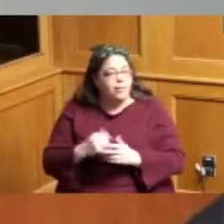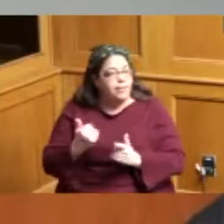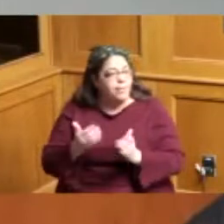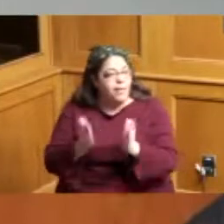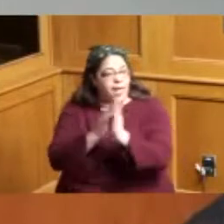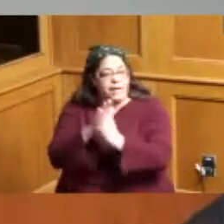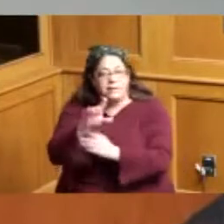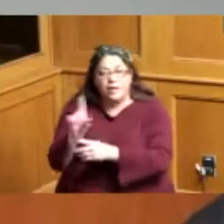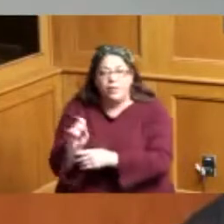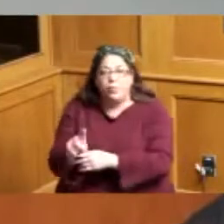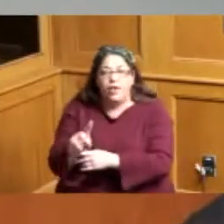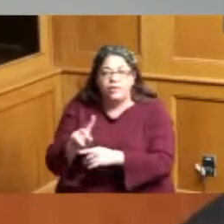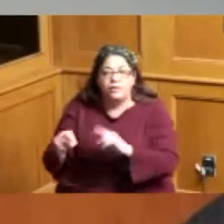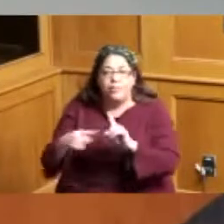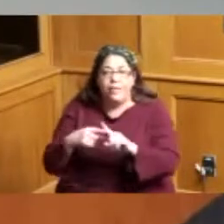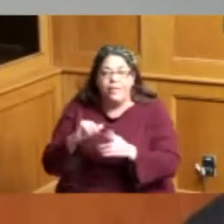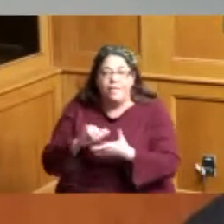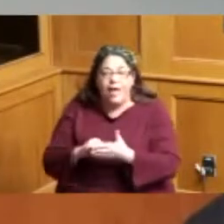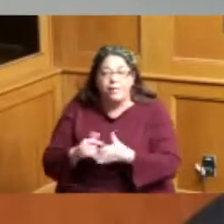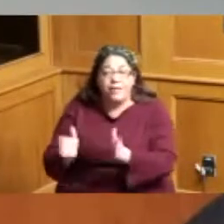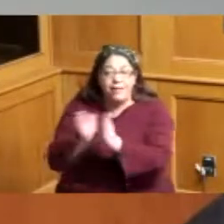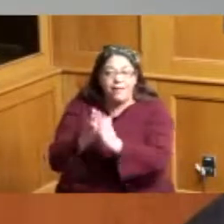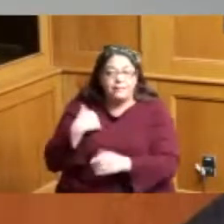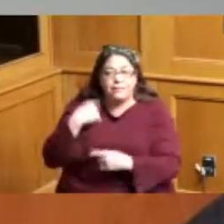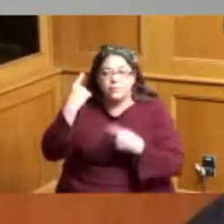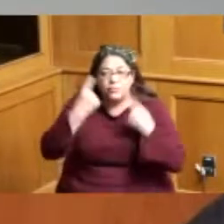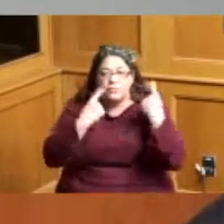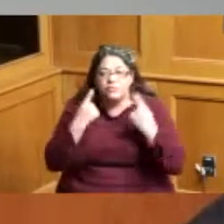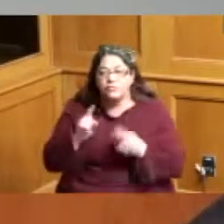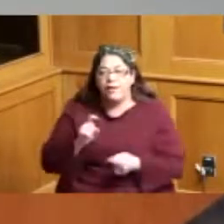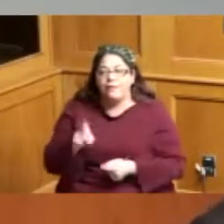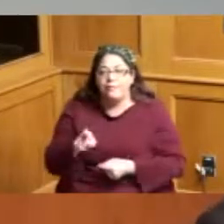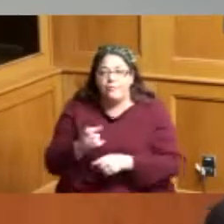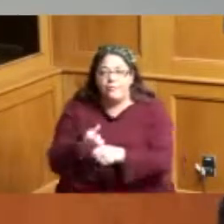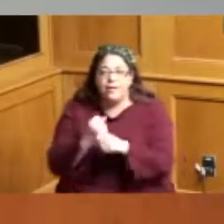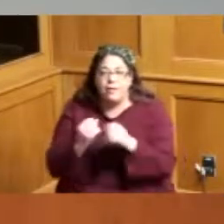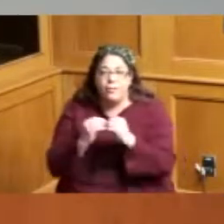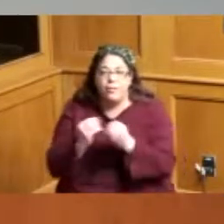that we are being asked to contemplate and I just need to get more information before I can